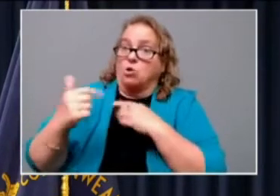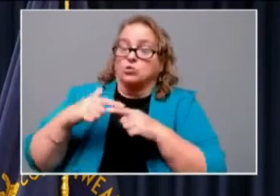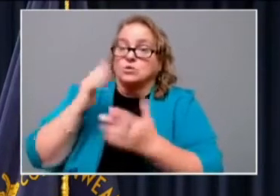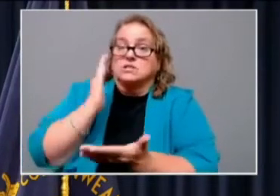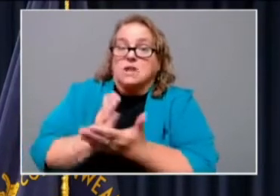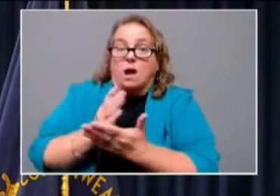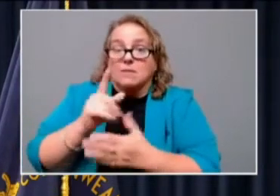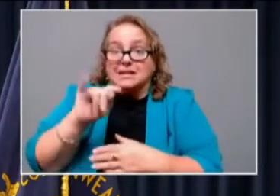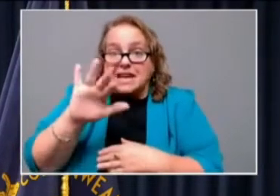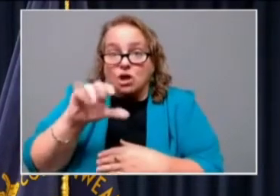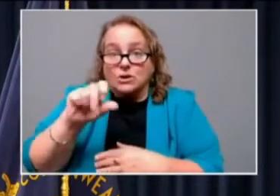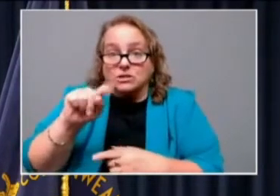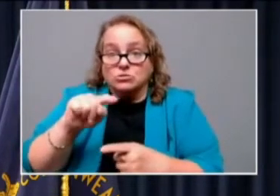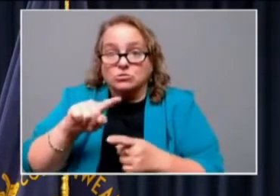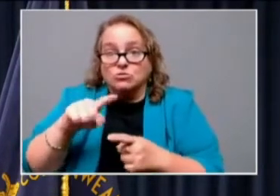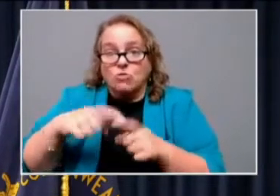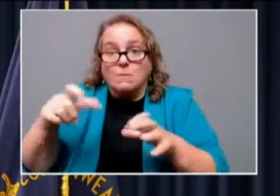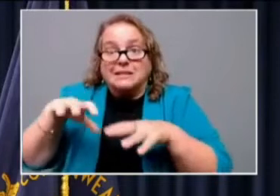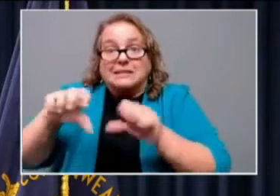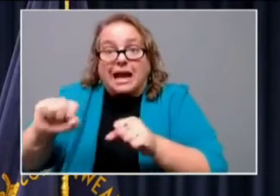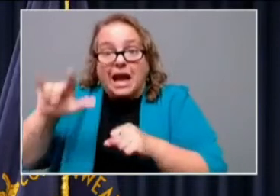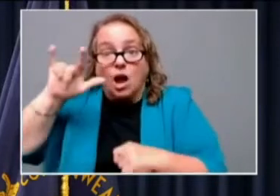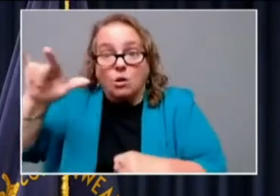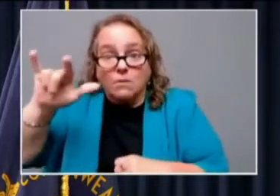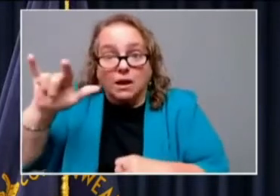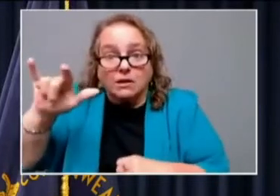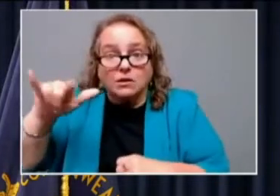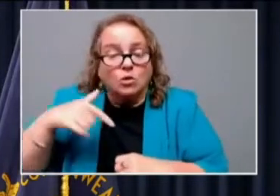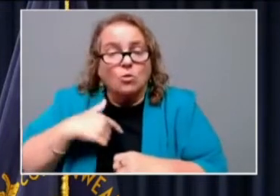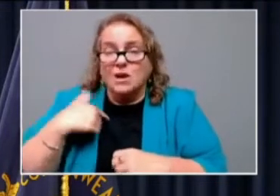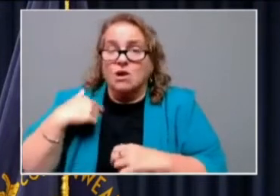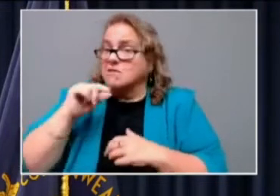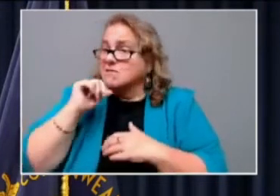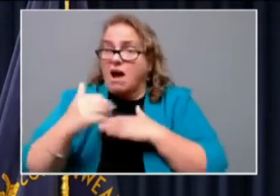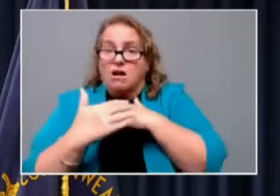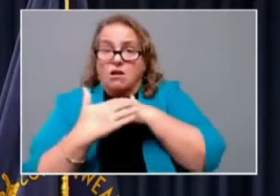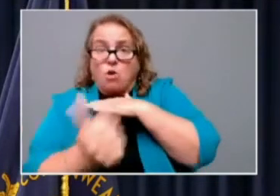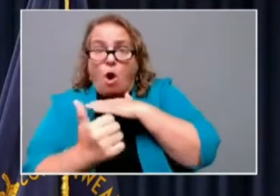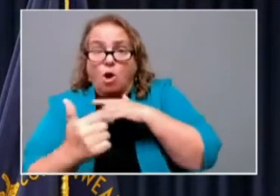We're not called upon to run into a collapsing skyscraper, but we are